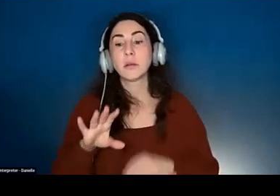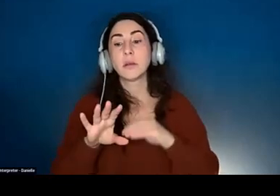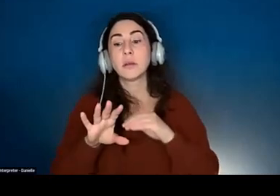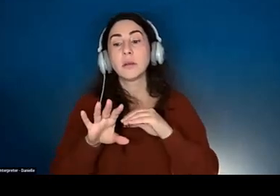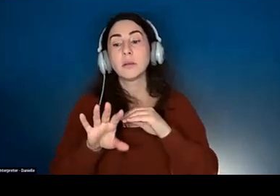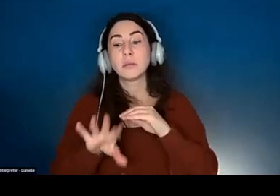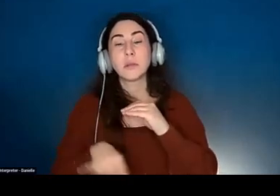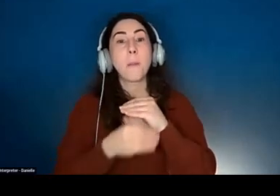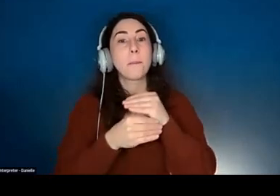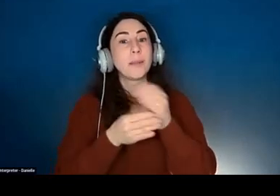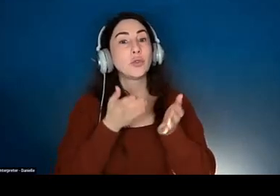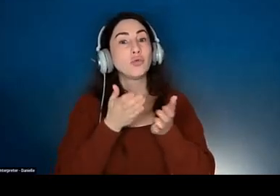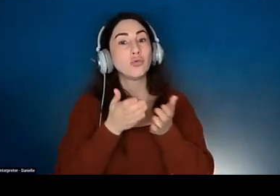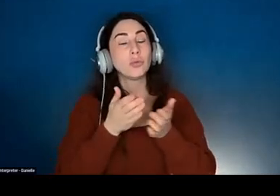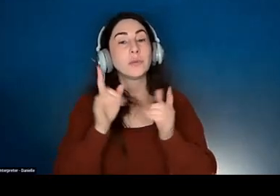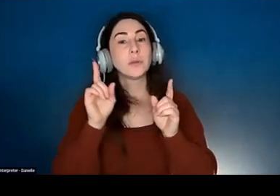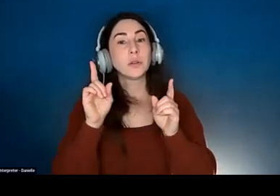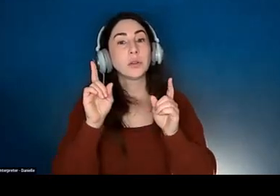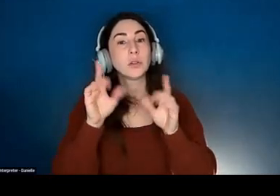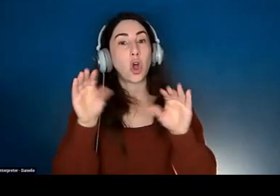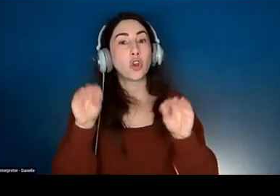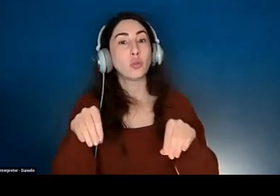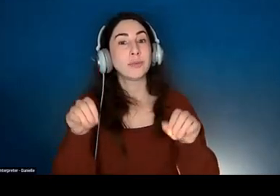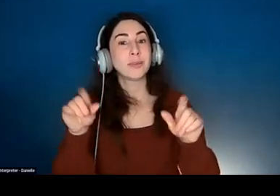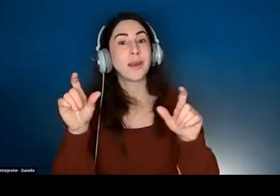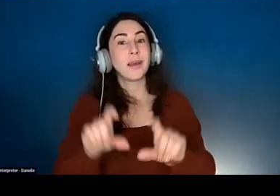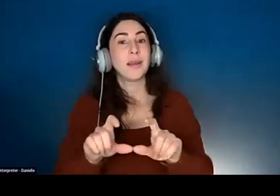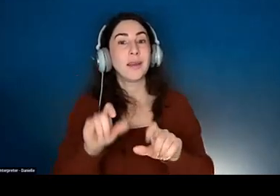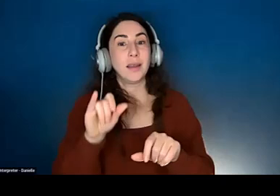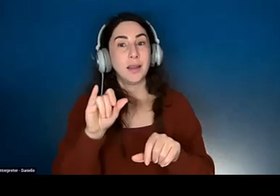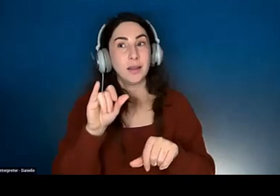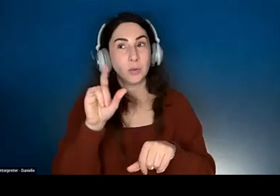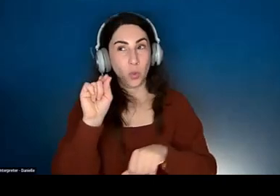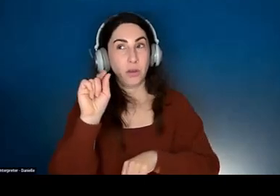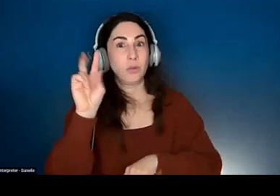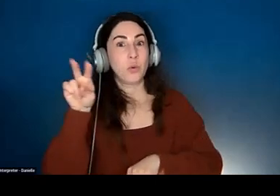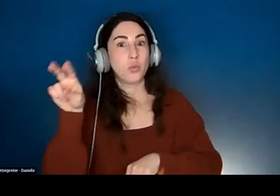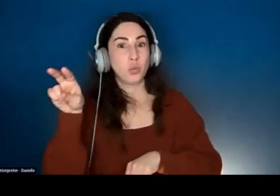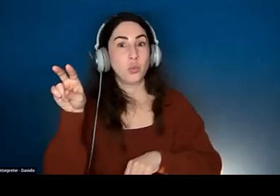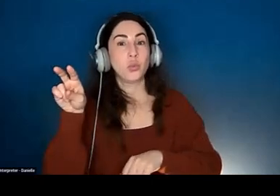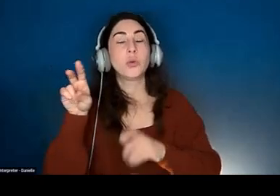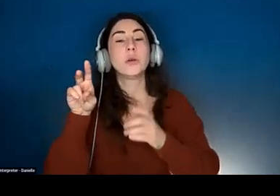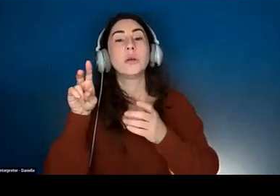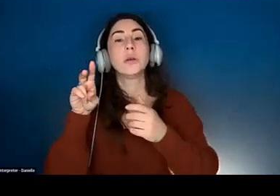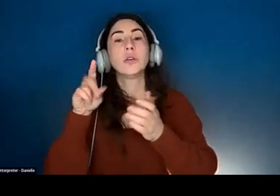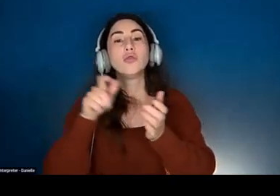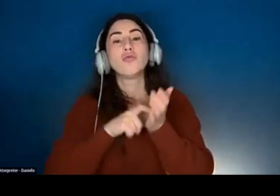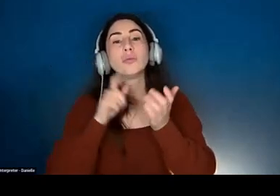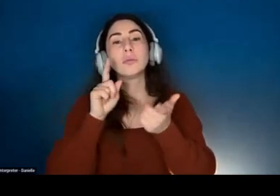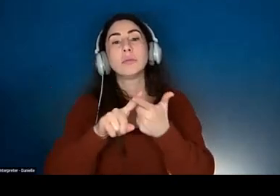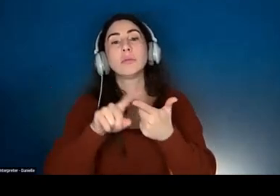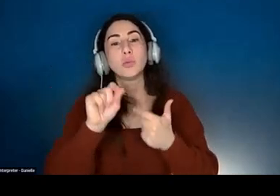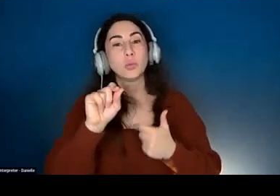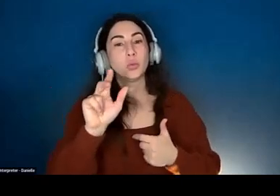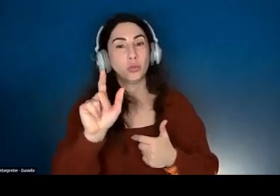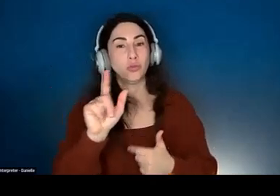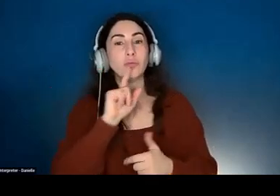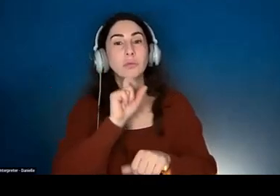100 match was available in 2022 it took us until 2023 to actually operationalize our short-term rental